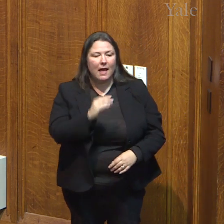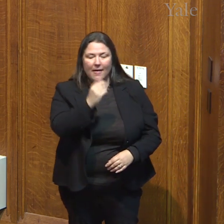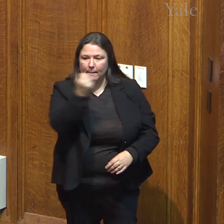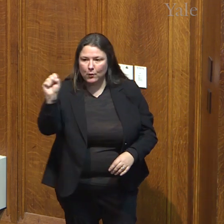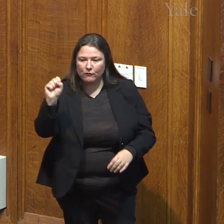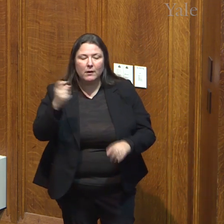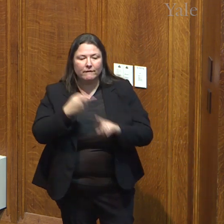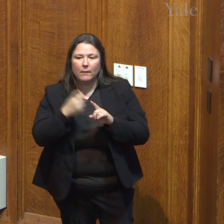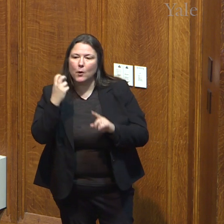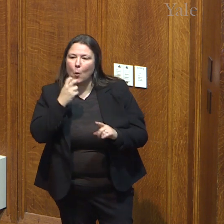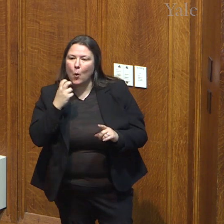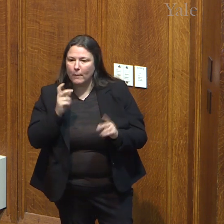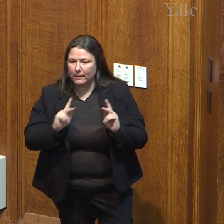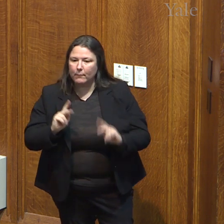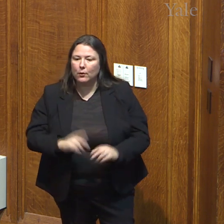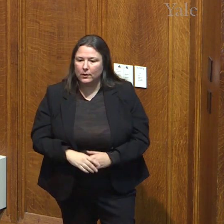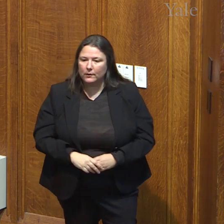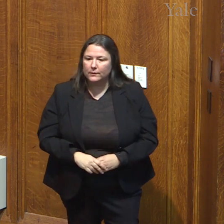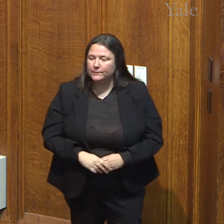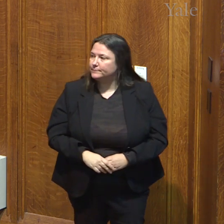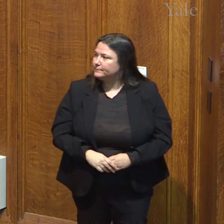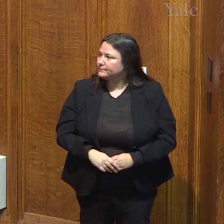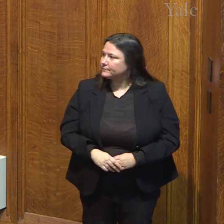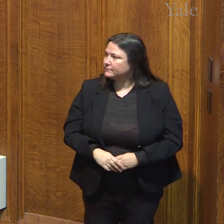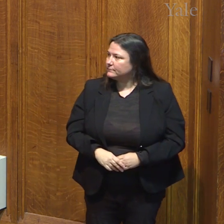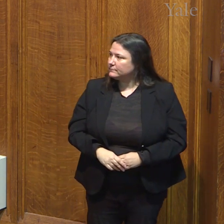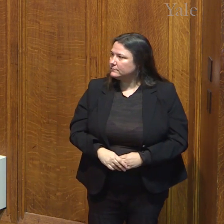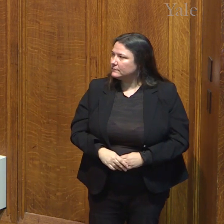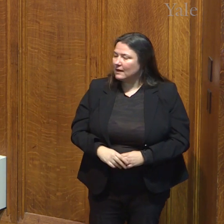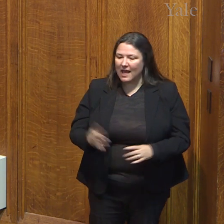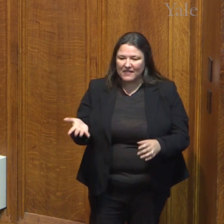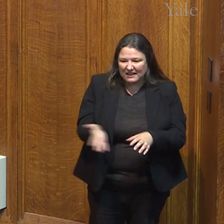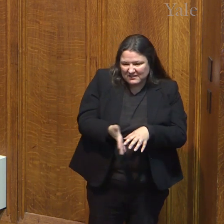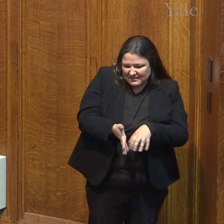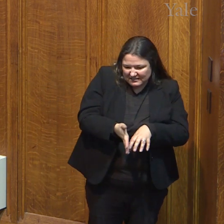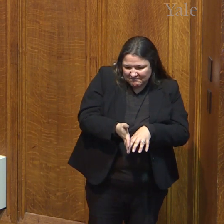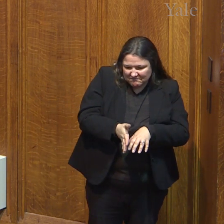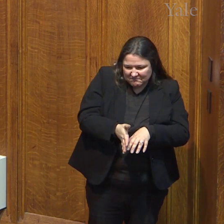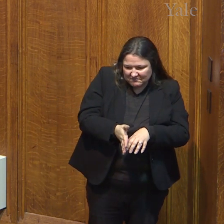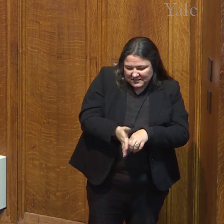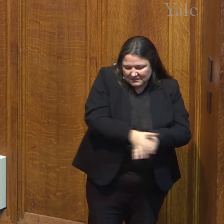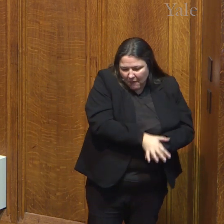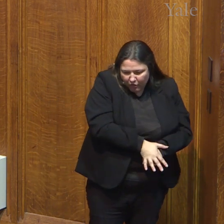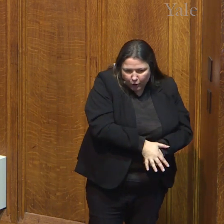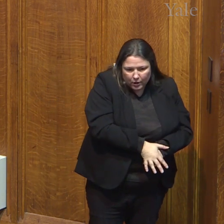and they basically smothered what we knew so much so that when people rediscovered it